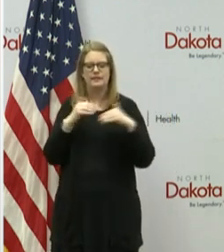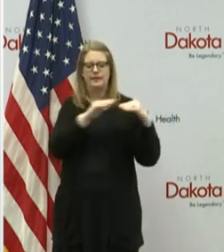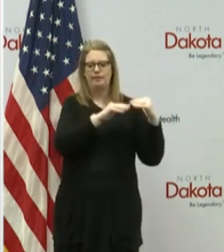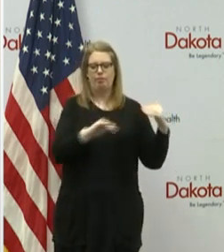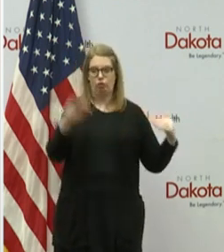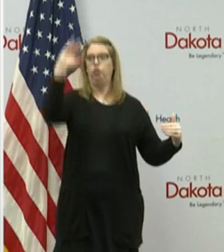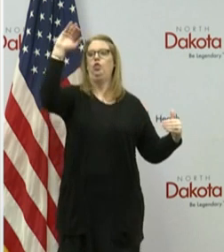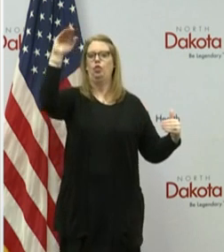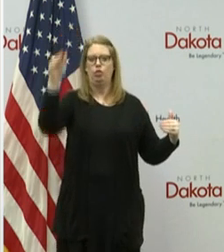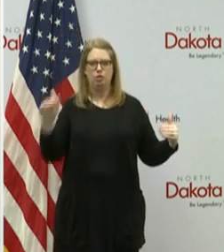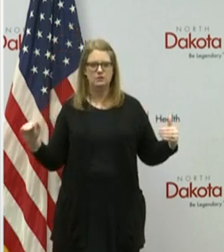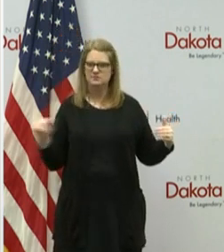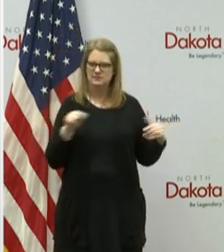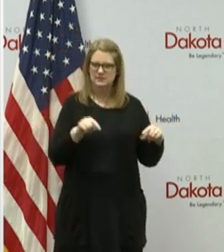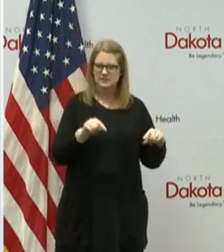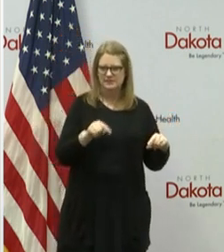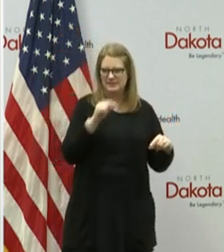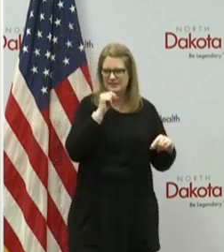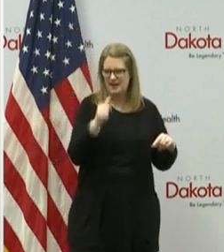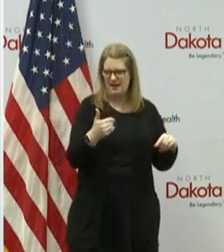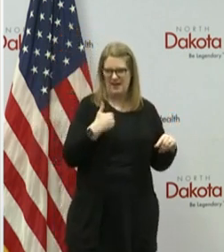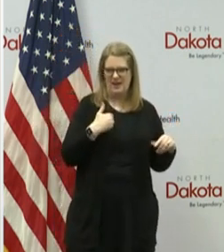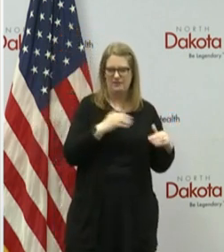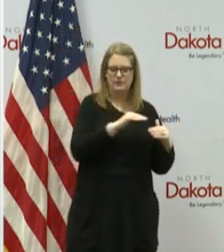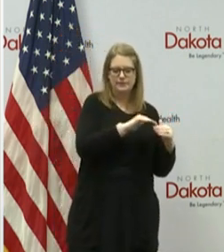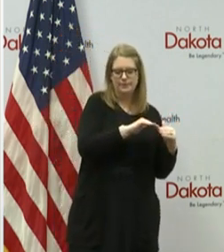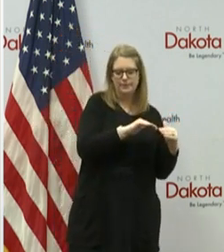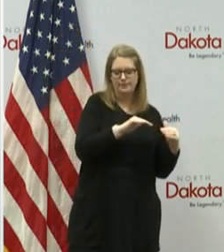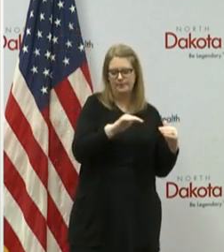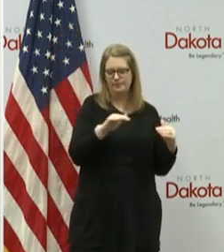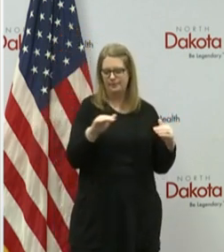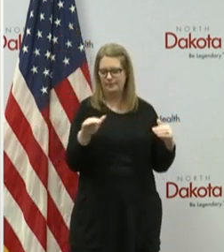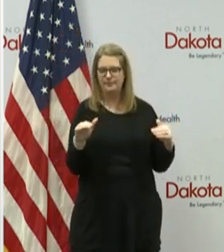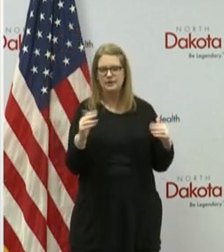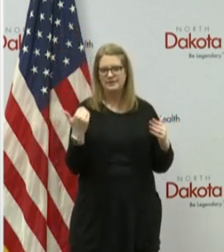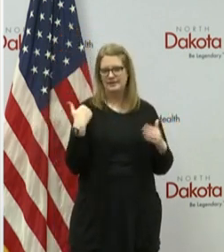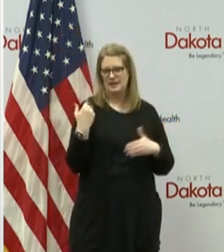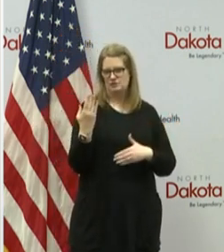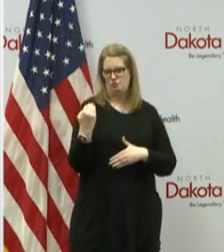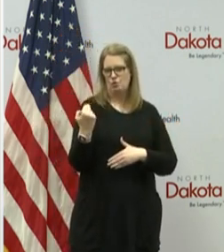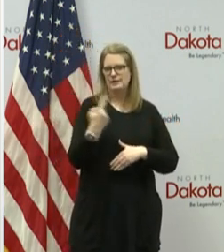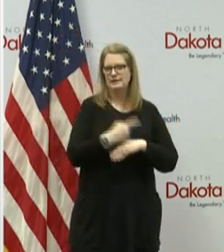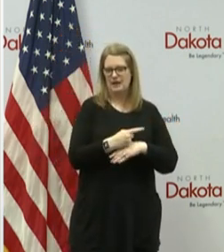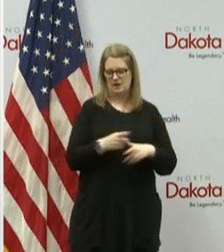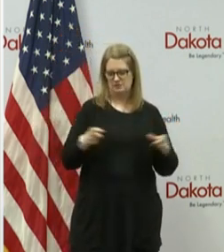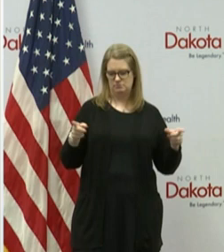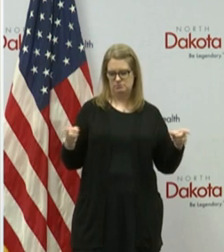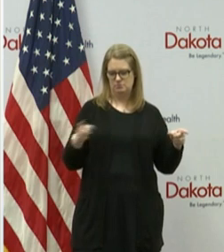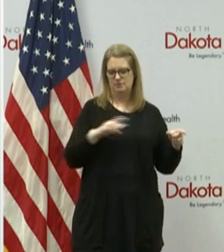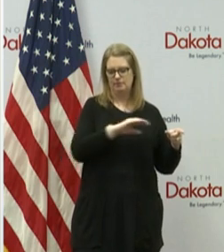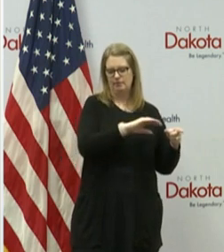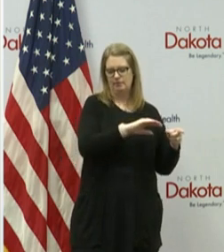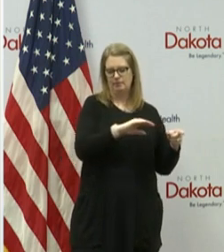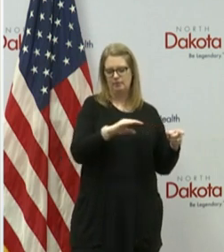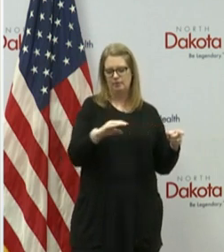A FLAT CURVE BECAUSE WE NEVER HAD TO SEE AN UPTAKE AS YOU CAN SEE.